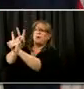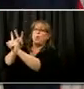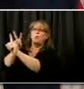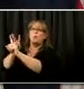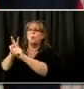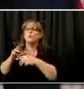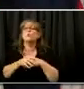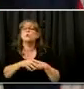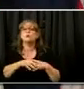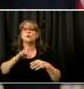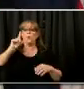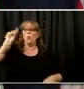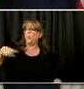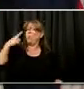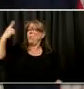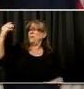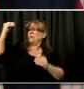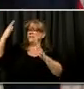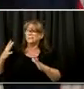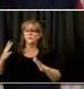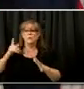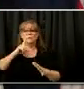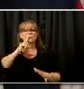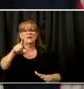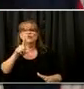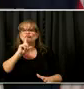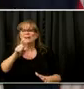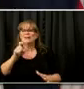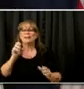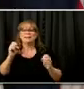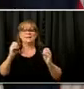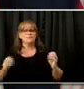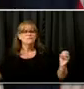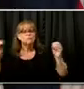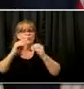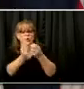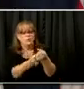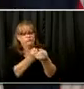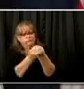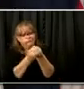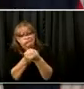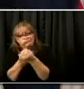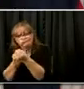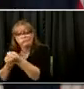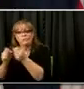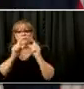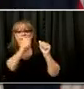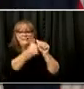families and parents at this time as the governor mentioned families are dealing with a variety of